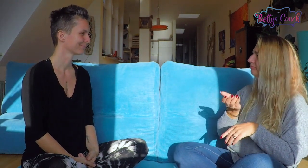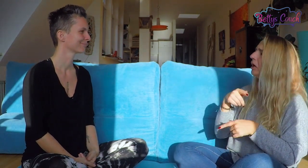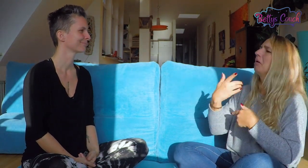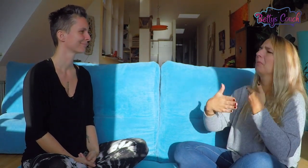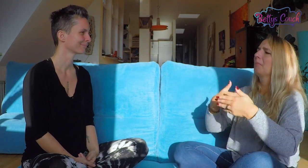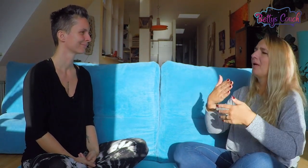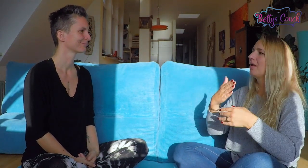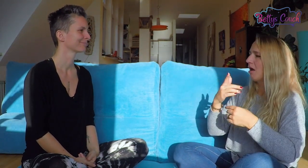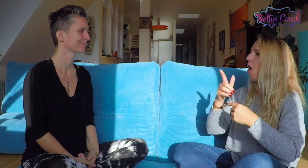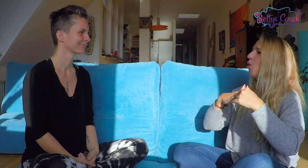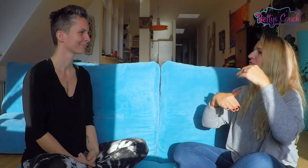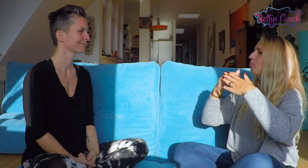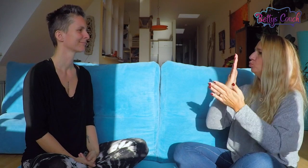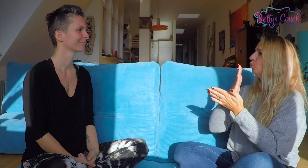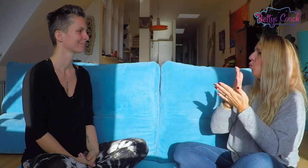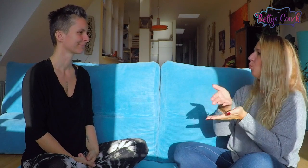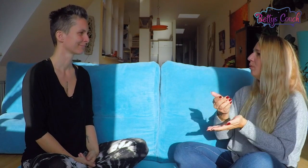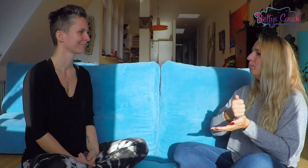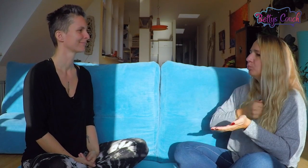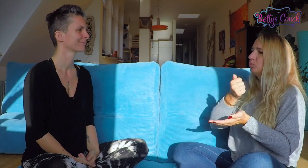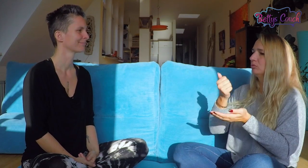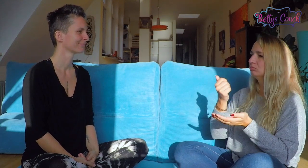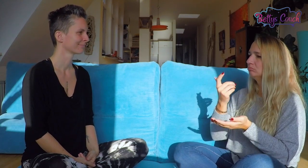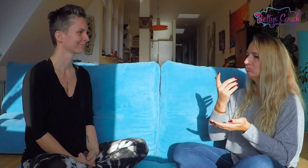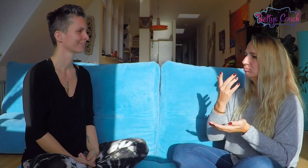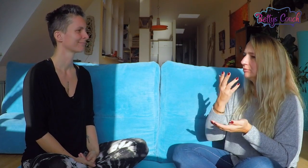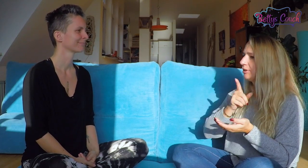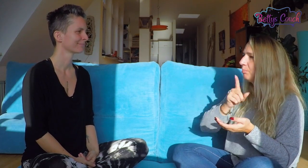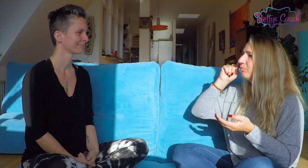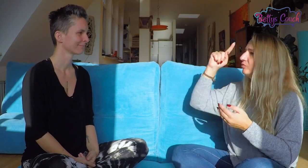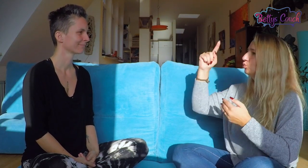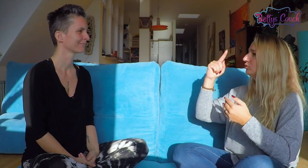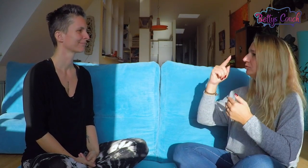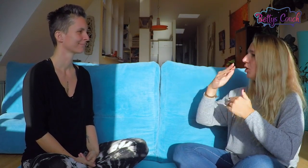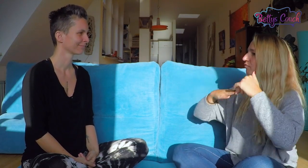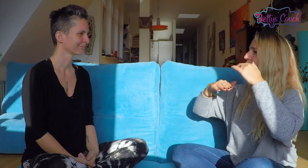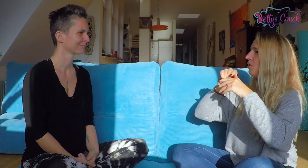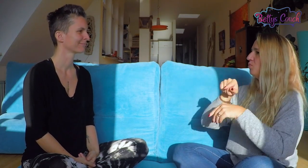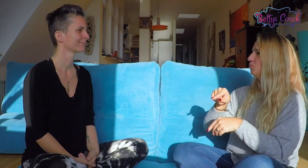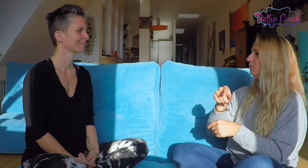And with every step you take, you become braver & more conscious.